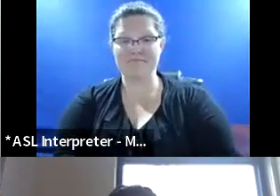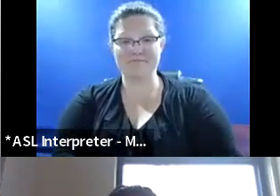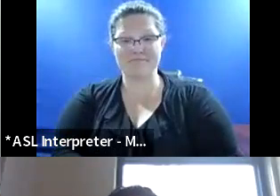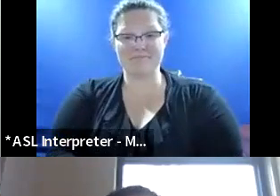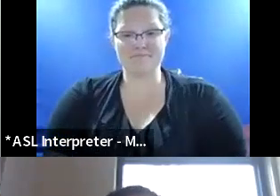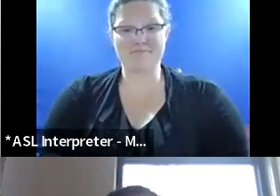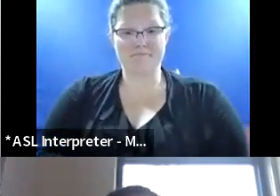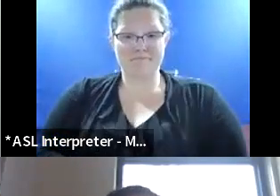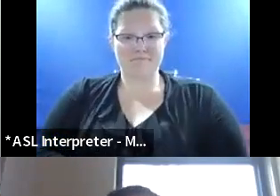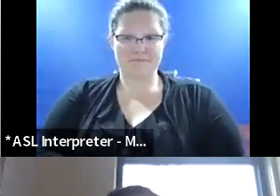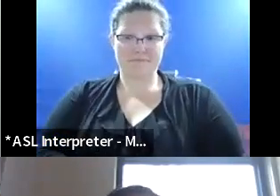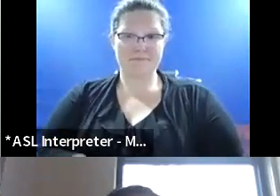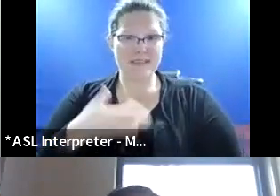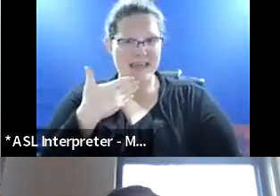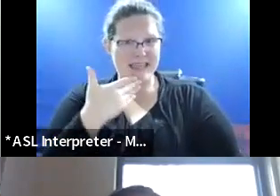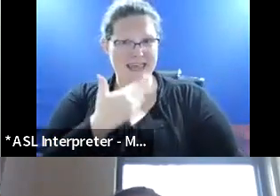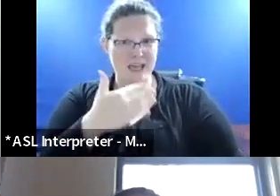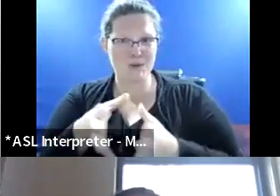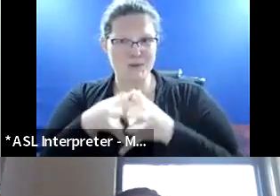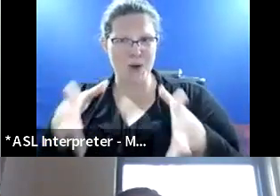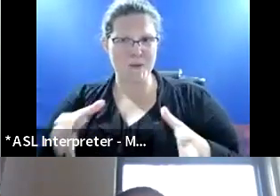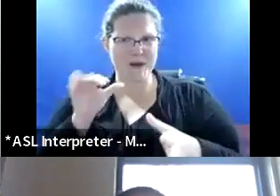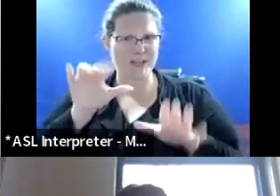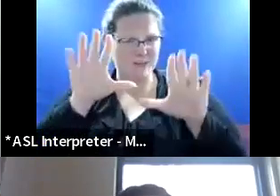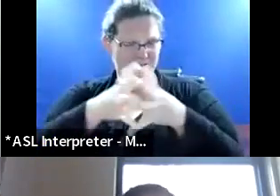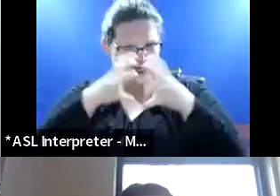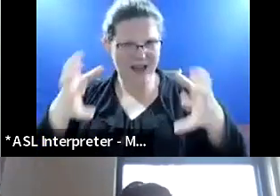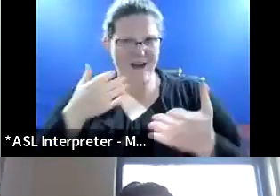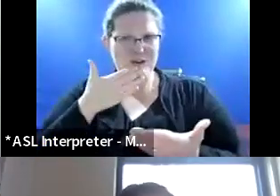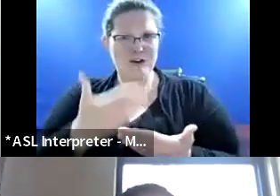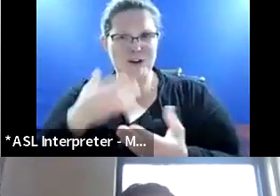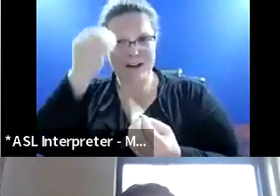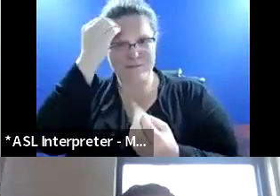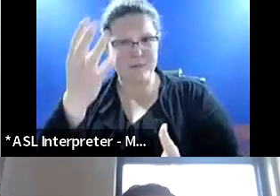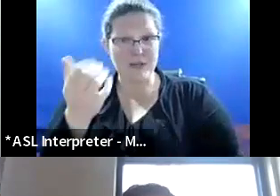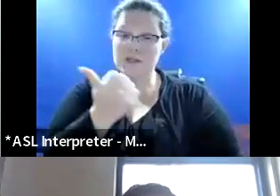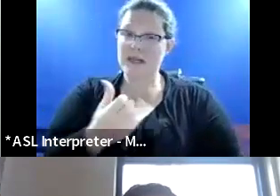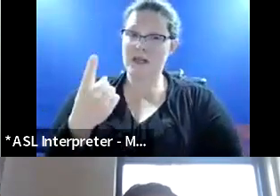I'M VERY PROUD OF THE WORK THAT ME AND MY TEAM HAVE BEEN DOING HERE IN NORTH CAROLINA AND I'M OPEN TO ANY QUESTIONS THAT YOU GUYS MIGHT HAVE FOR ME.